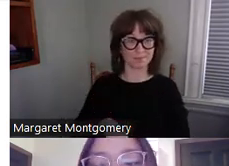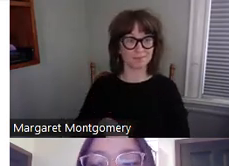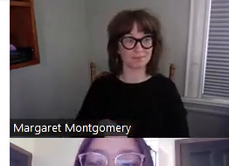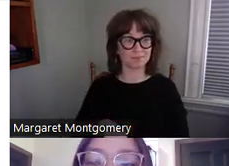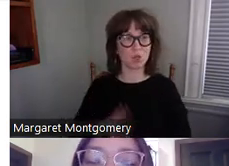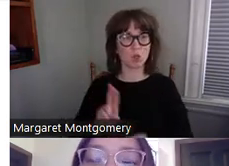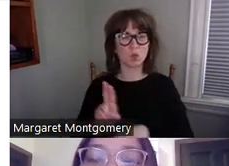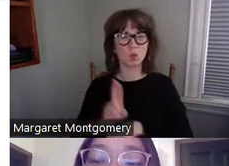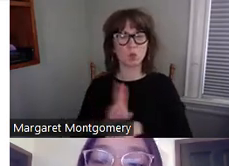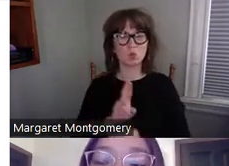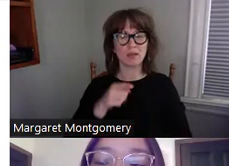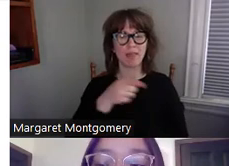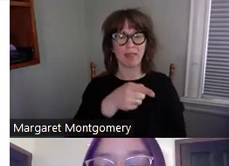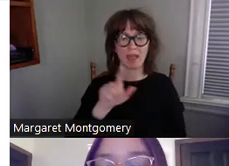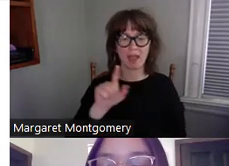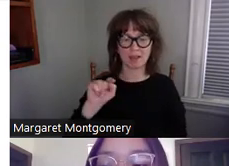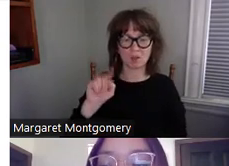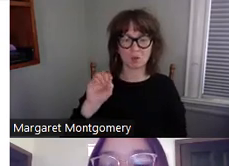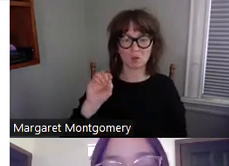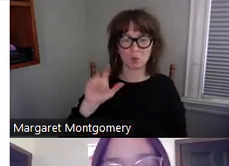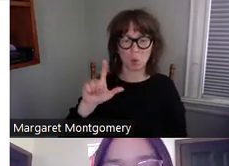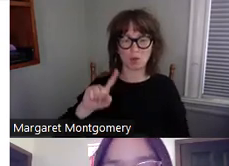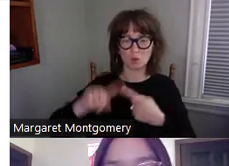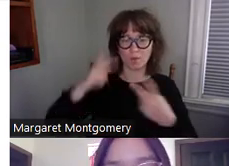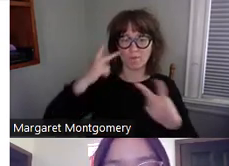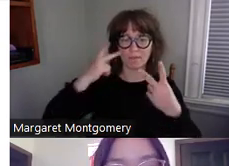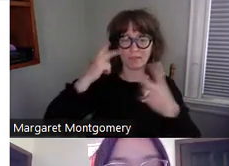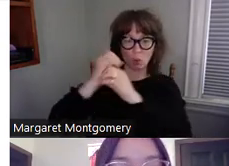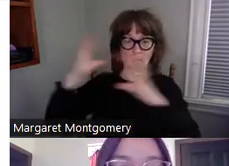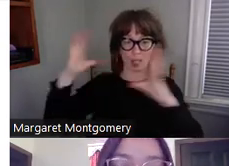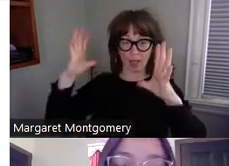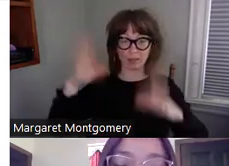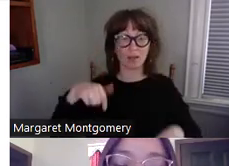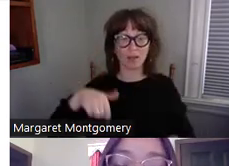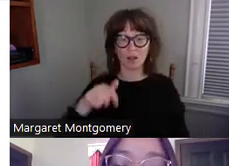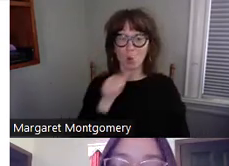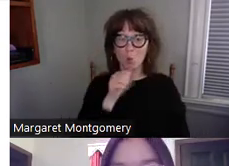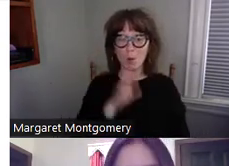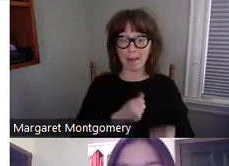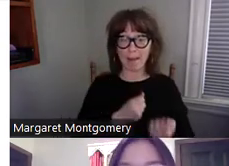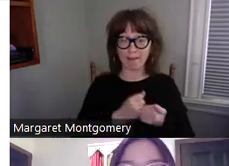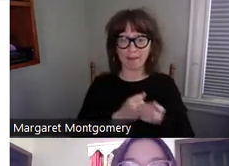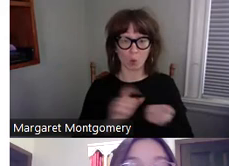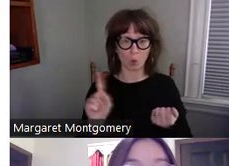in here. 12:11:51 So women's advocates is located in the state of Minnesota. 12:11:56 And so in Minnesota there's a target